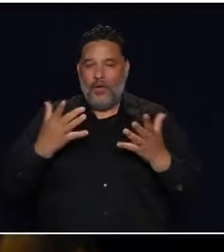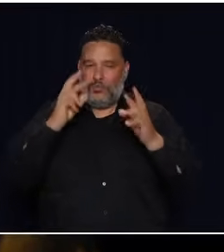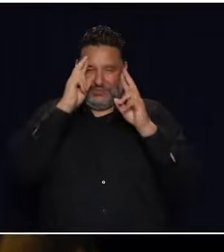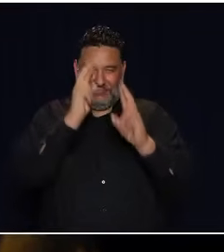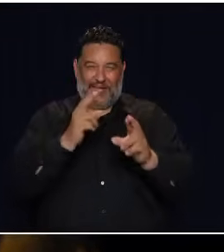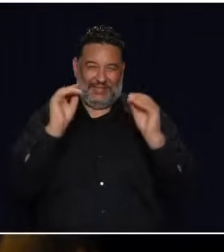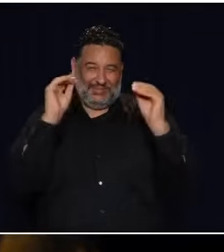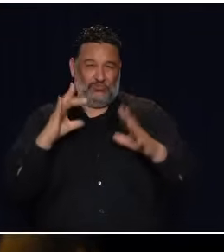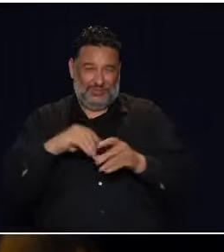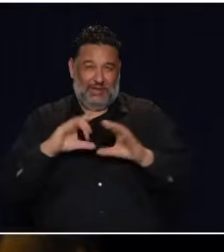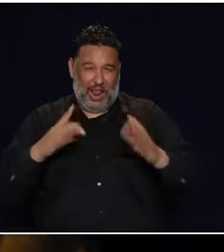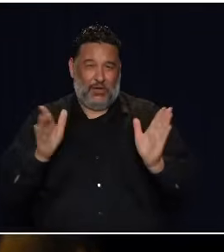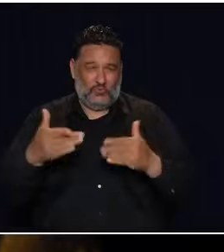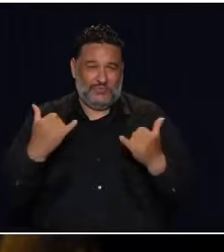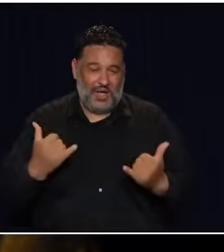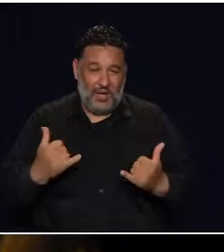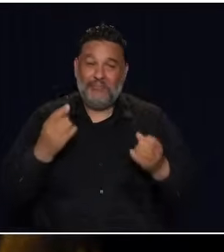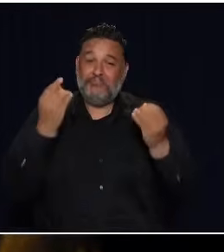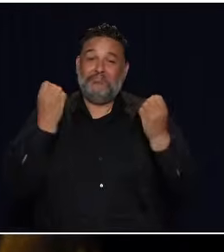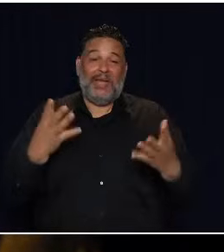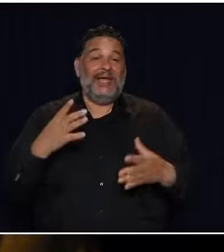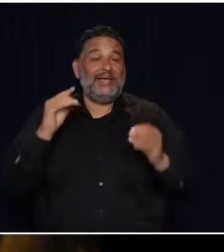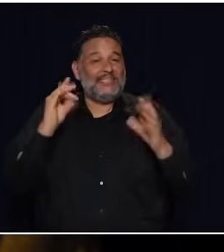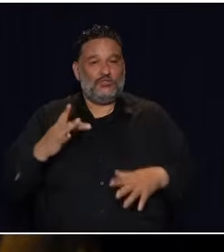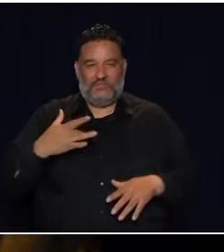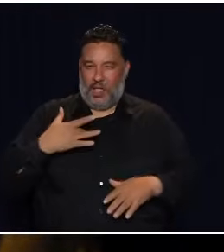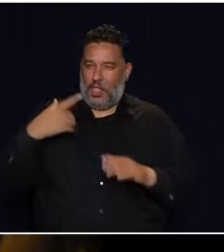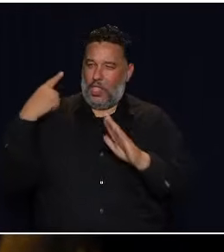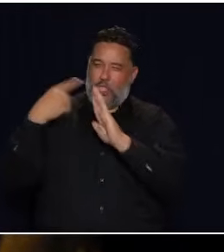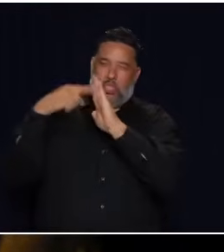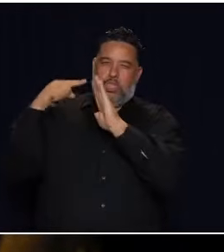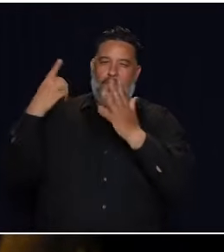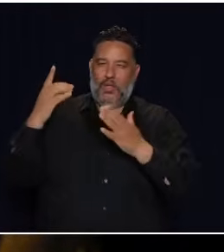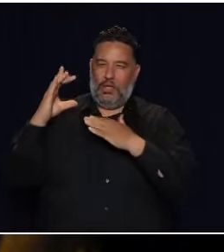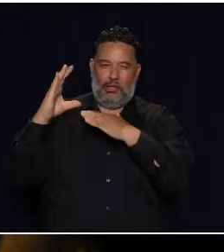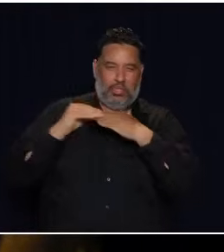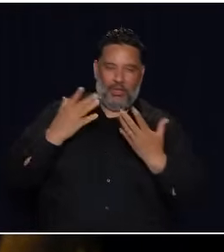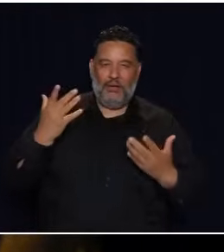YOU TURN THAT PLAN INTO ACTION?